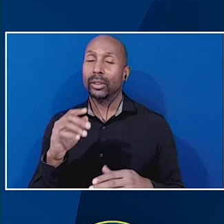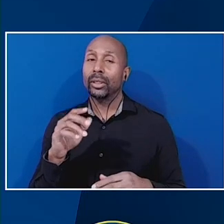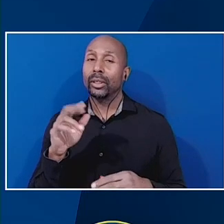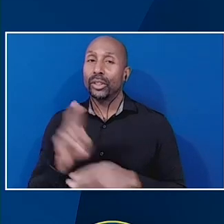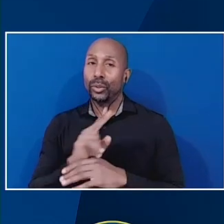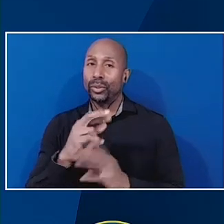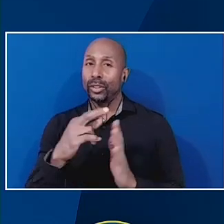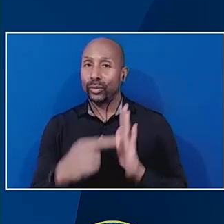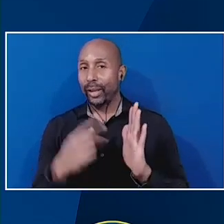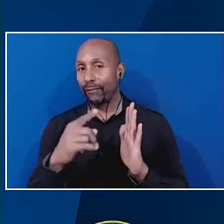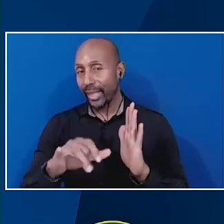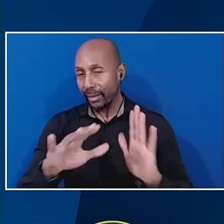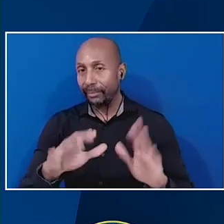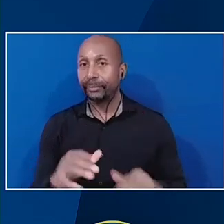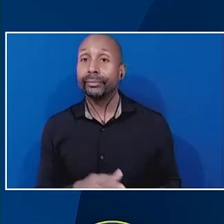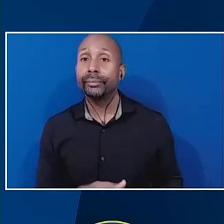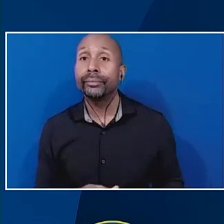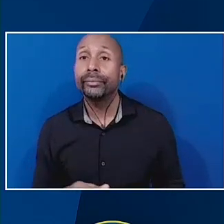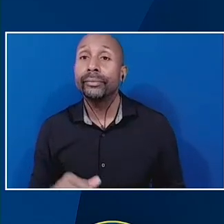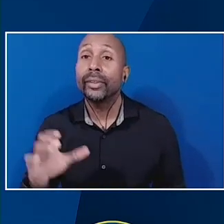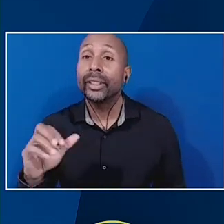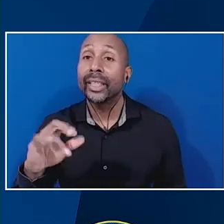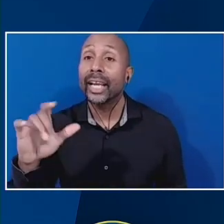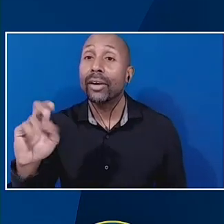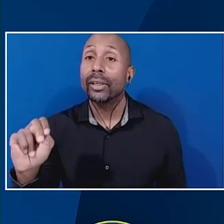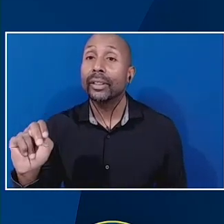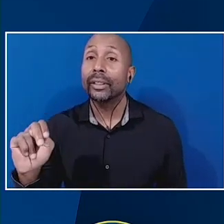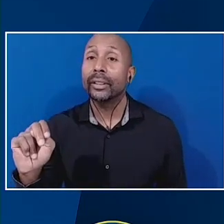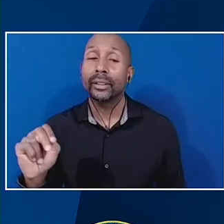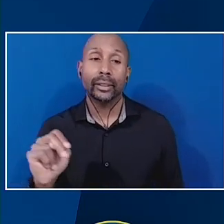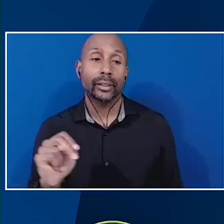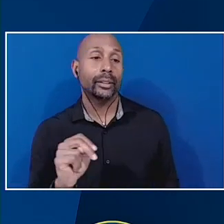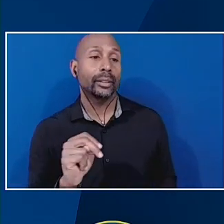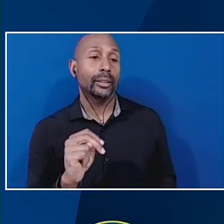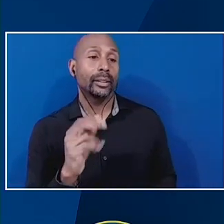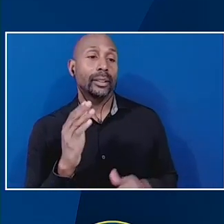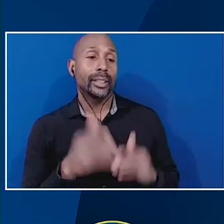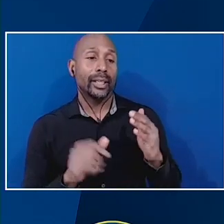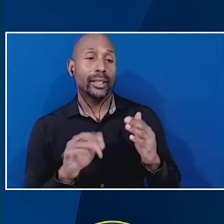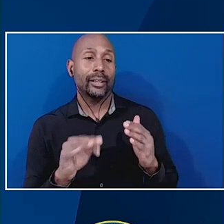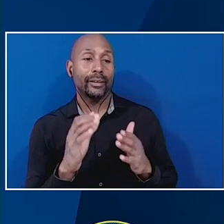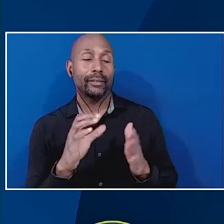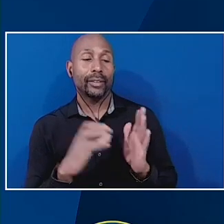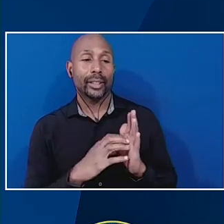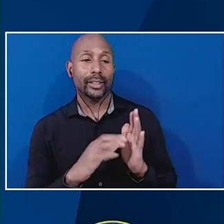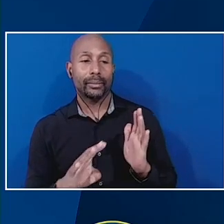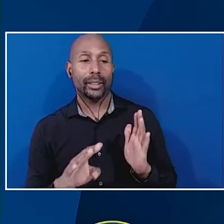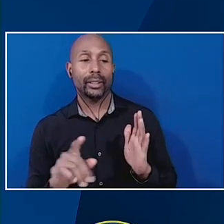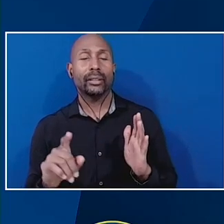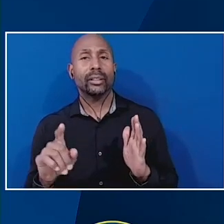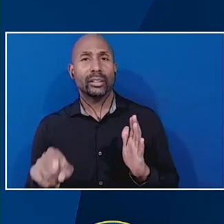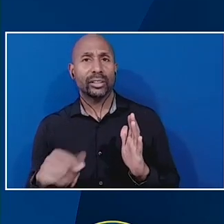important in section (c) that there be a limitation on the time period in which there could be a good cause extension.